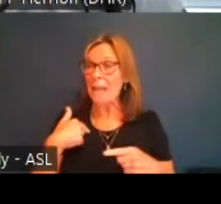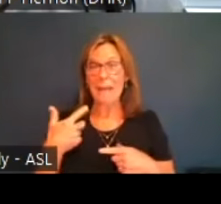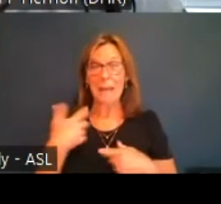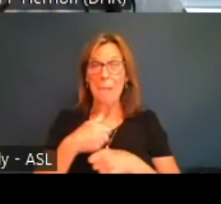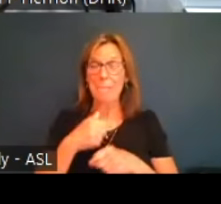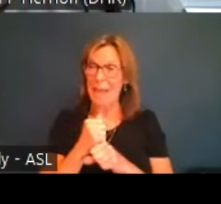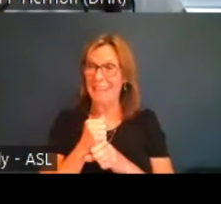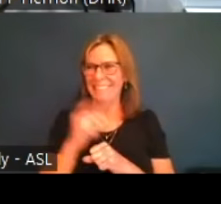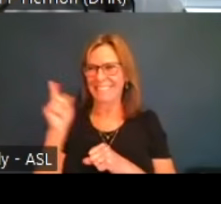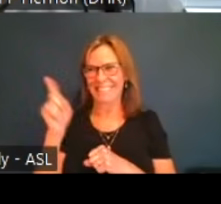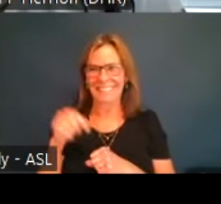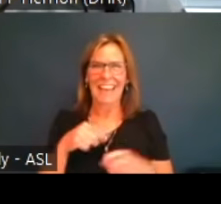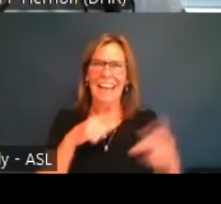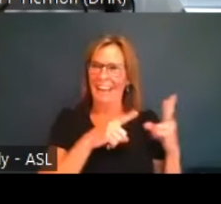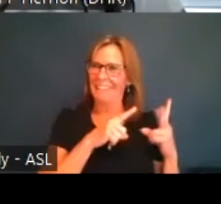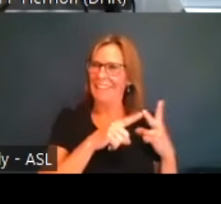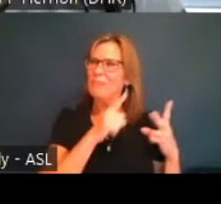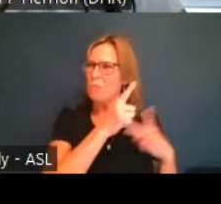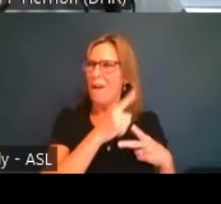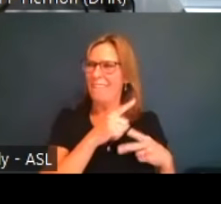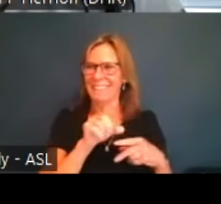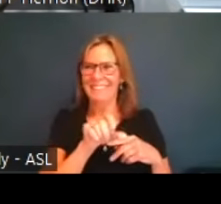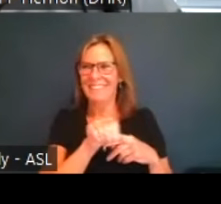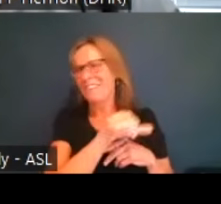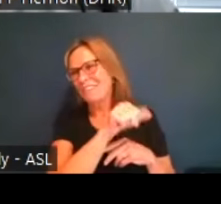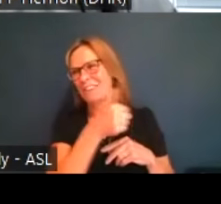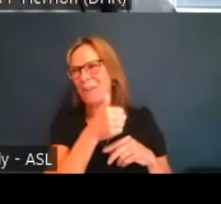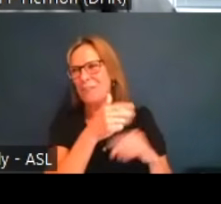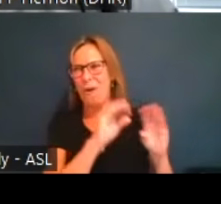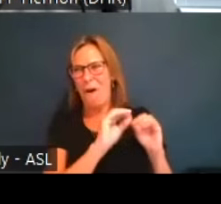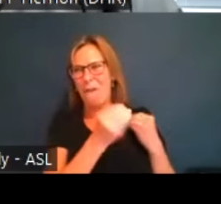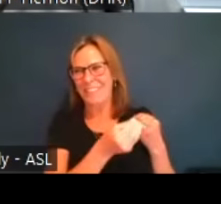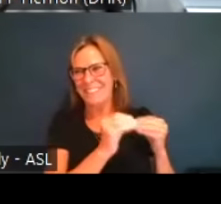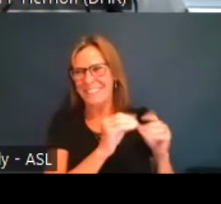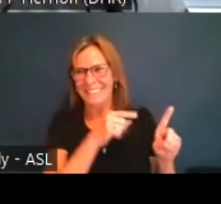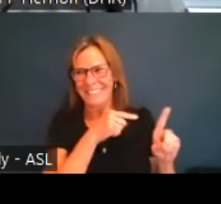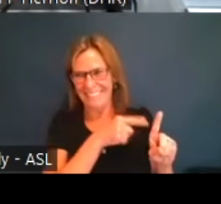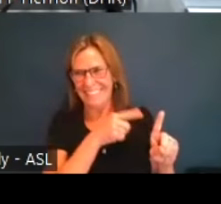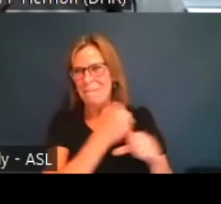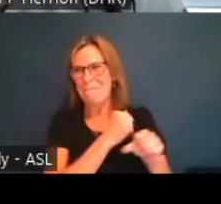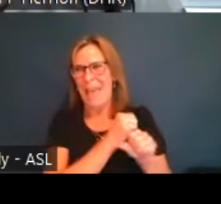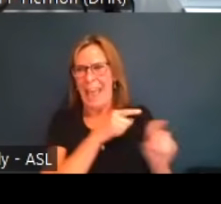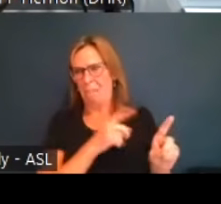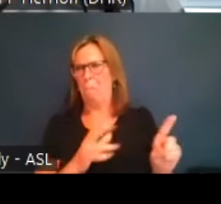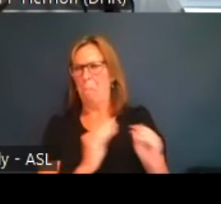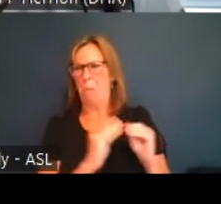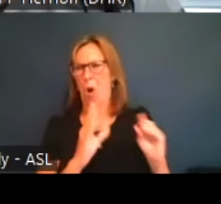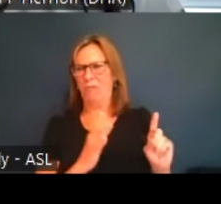Our website, Dhr,ny,gov,